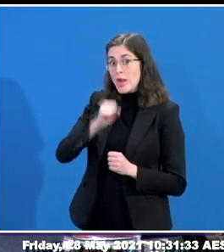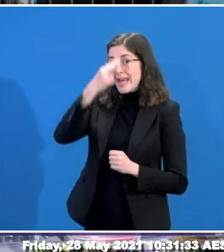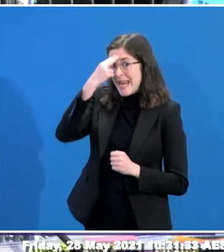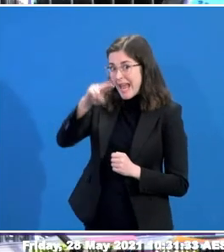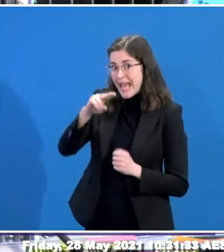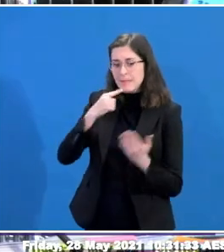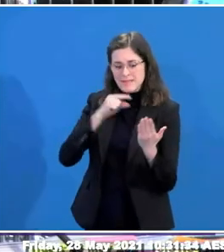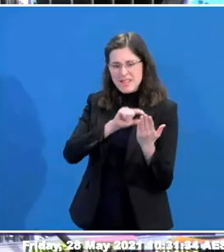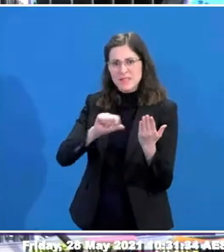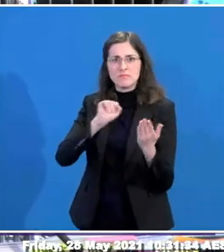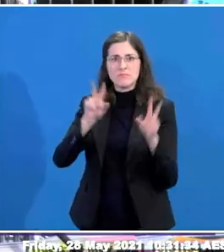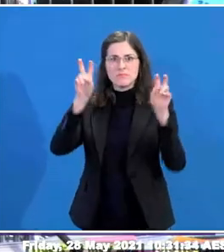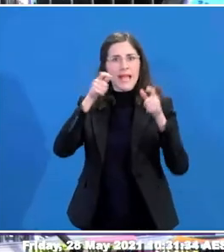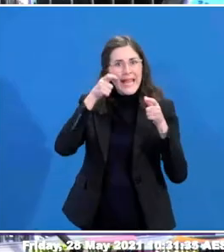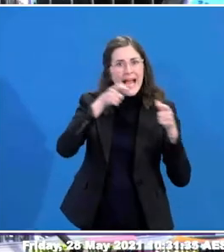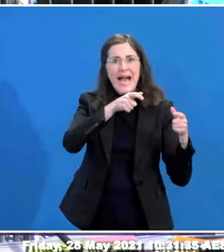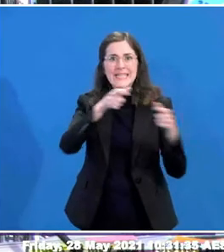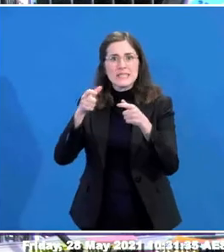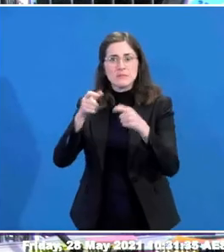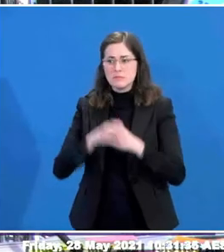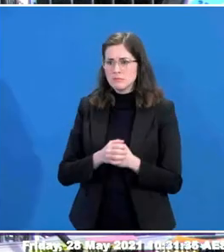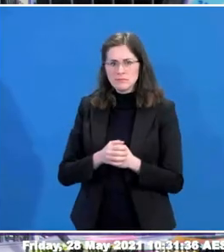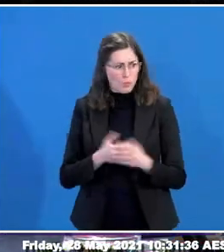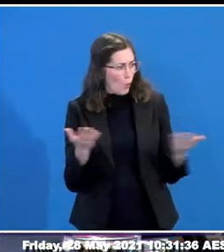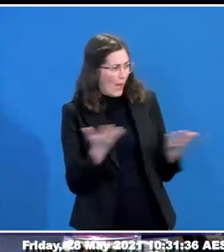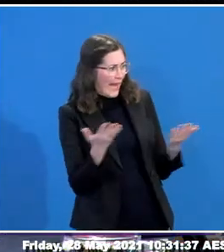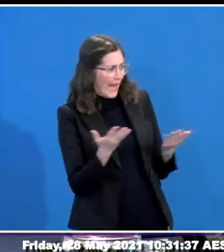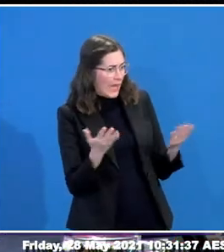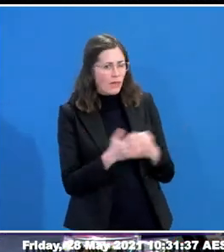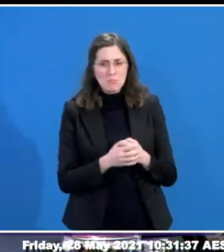Well, where do you say that occurs? I don't know if it is this report, but I do believe there is